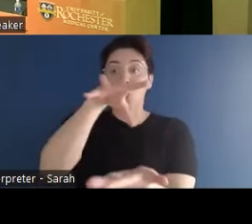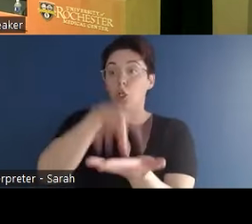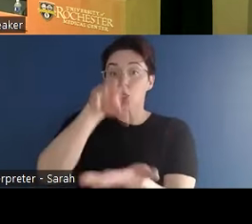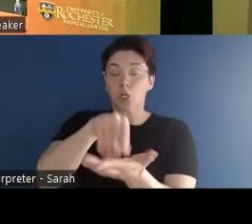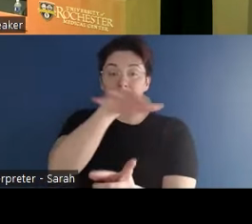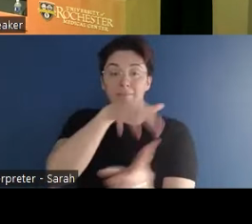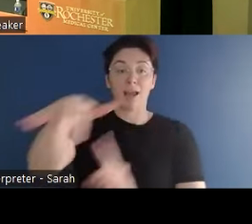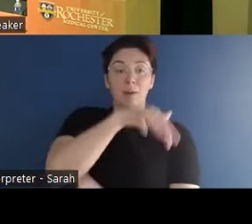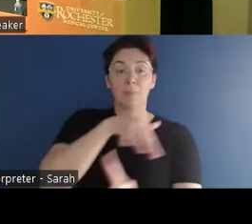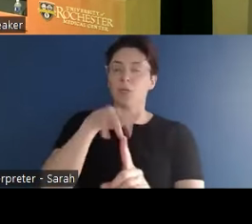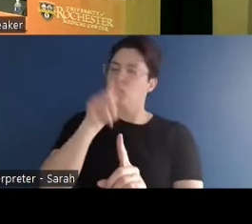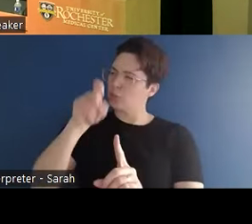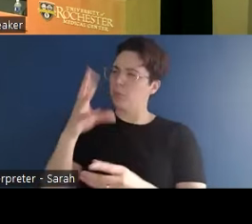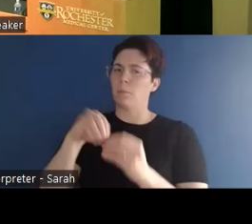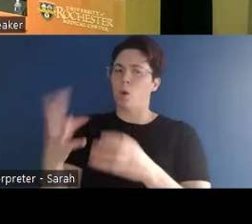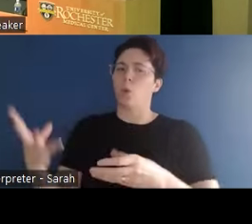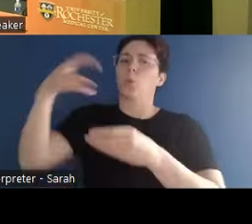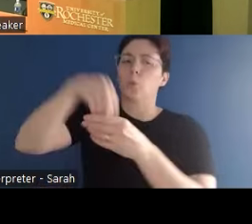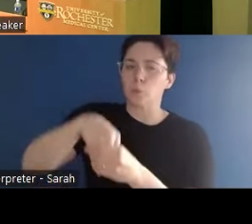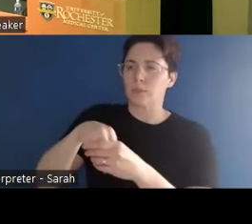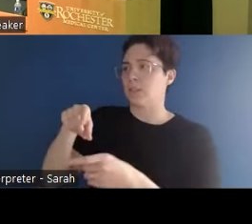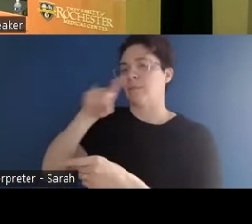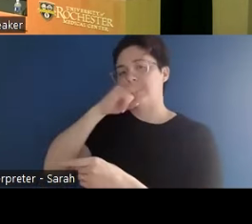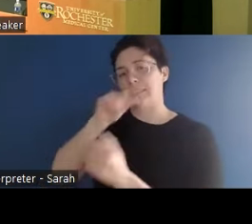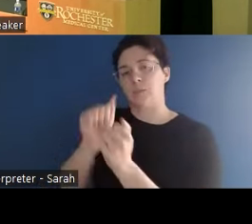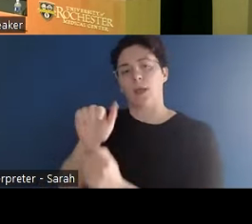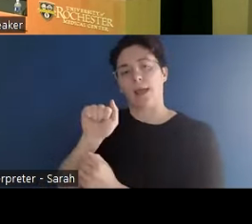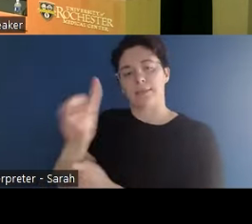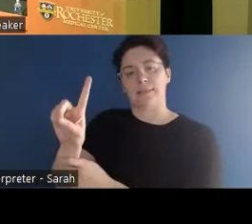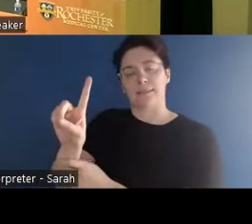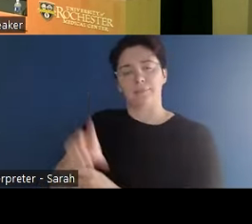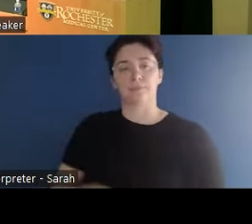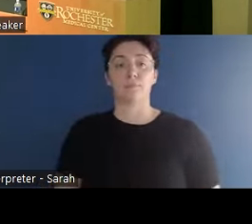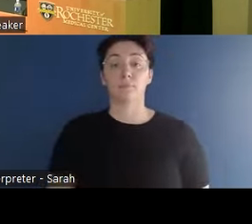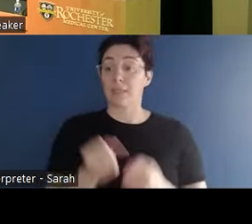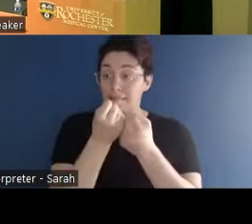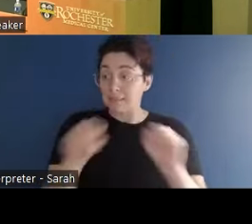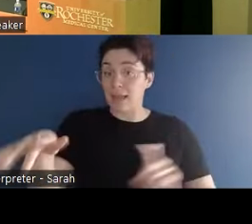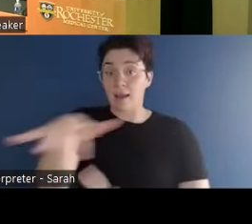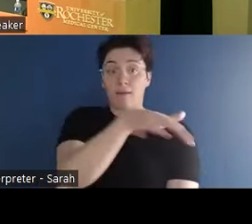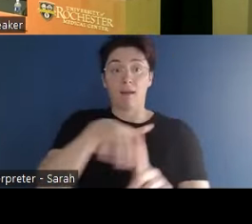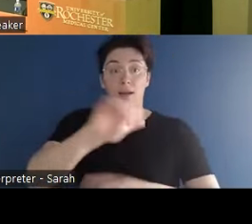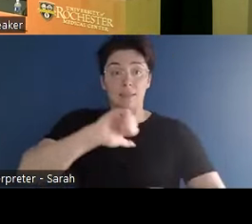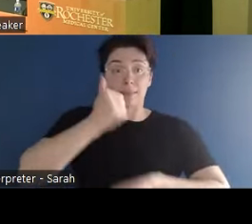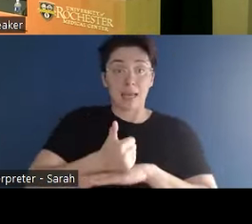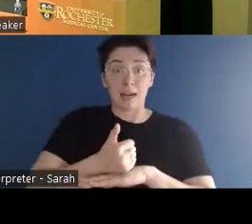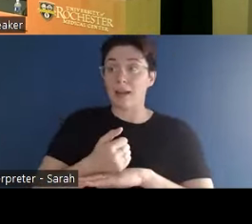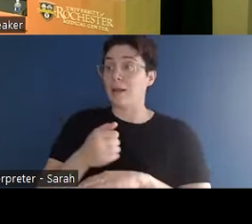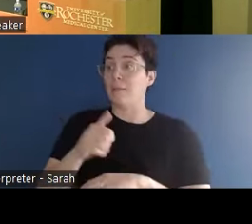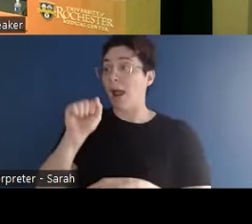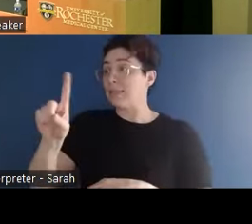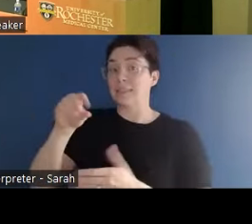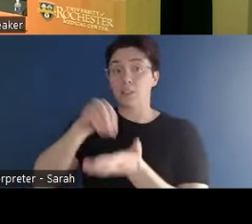Autism so creating safe spaces for individuals with ASD so they can participate and contribute